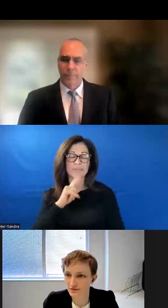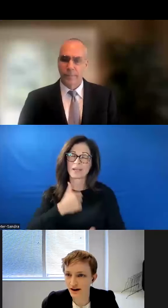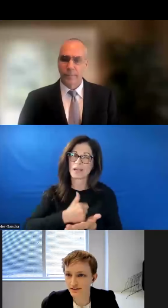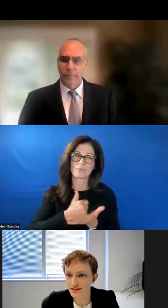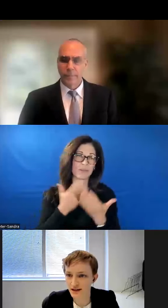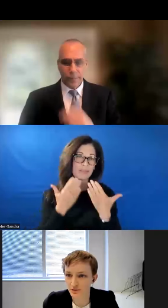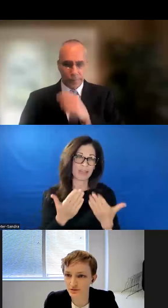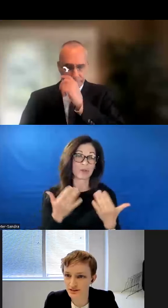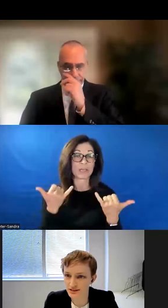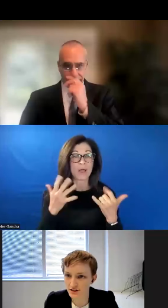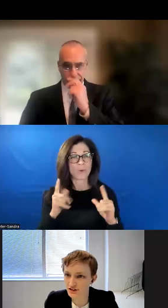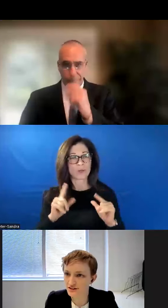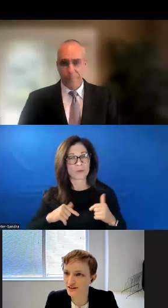THE ROUND TABLE DISCUSSION